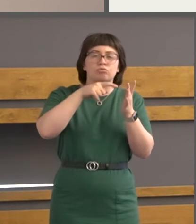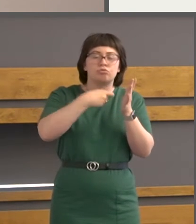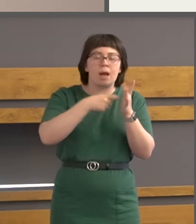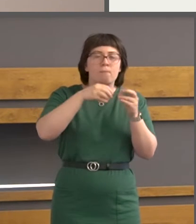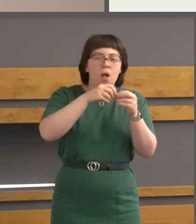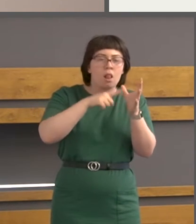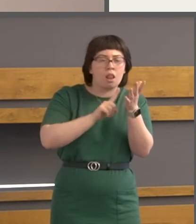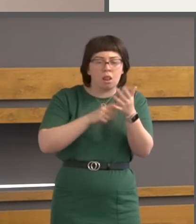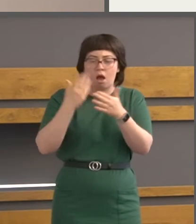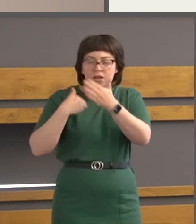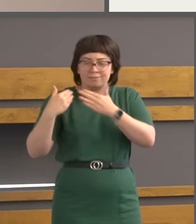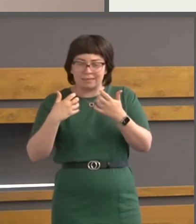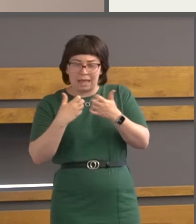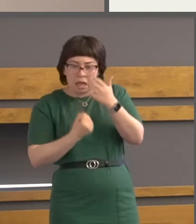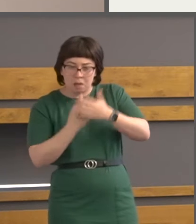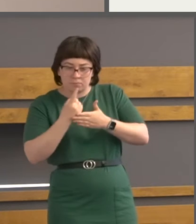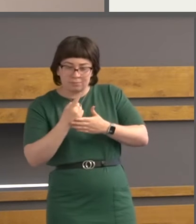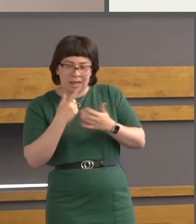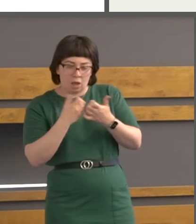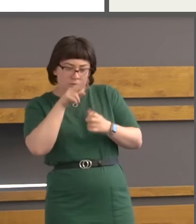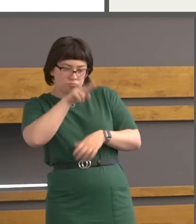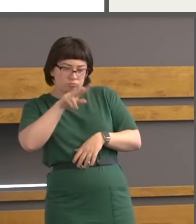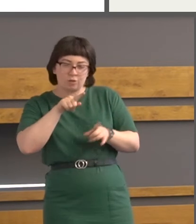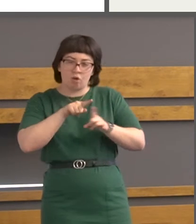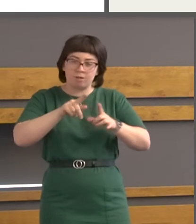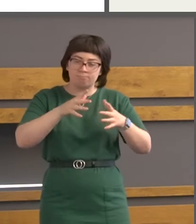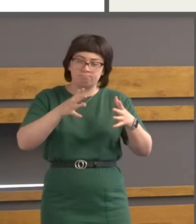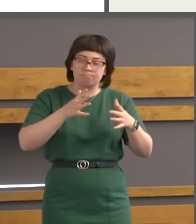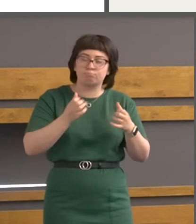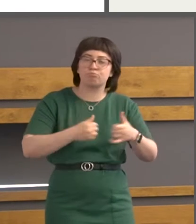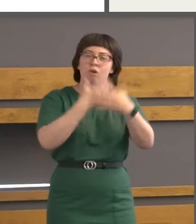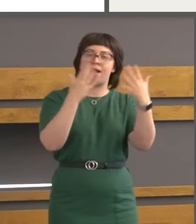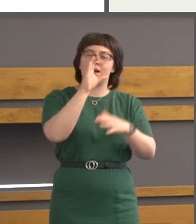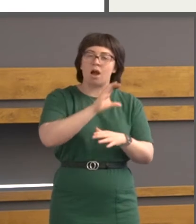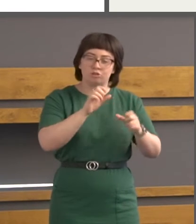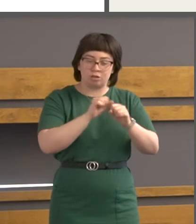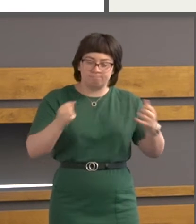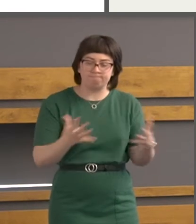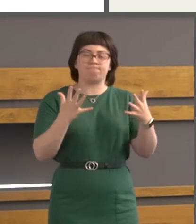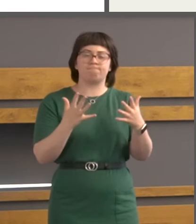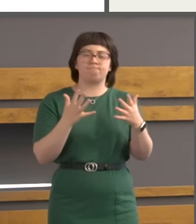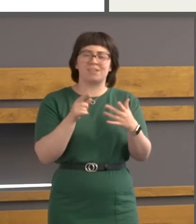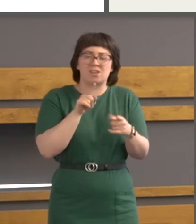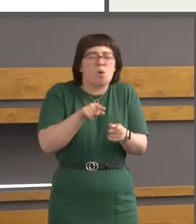and how we kind of read them. And so I've used these sort of like punchier bright colors that aren't necessarily like,